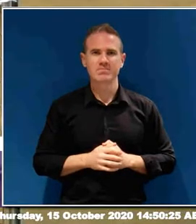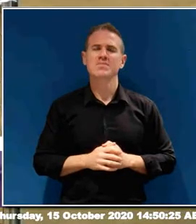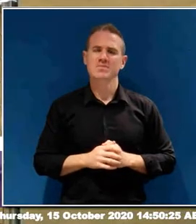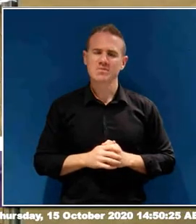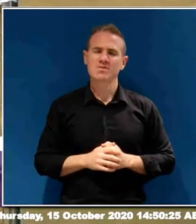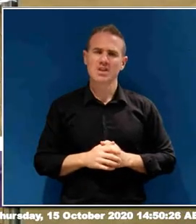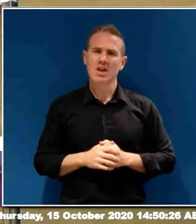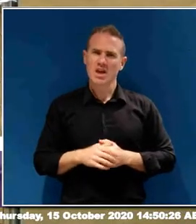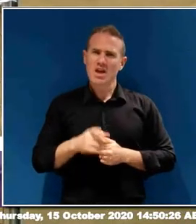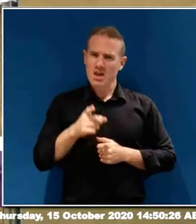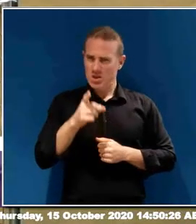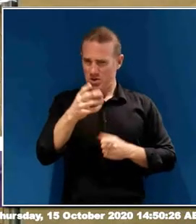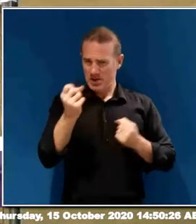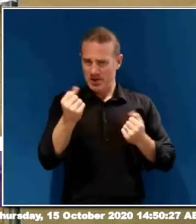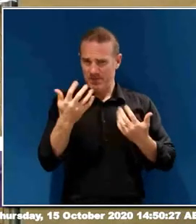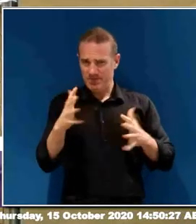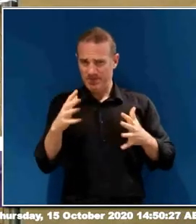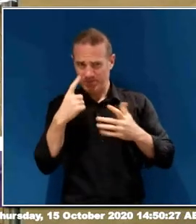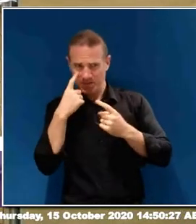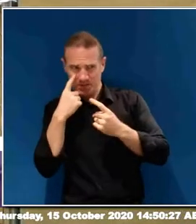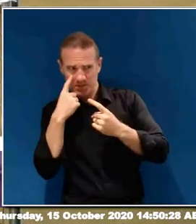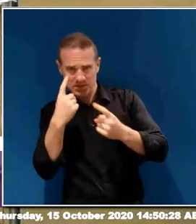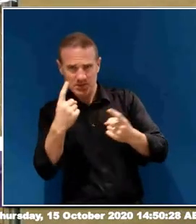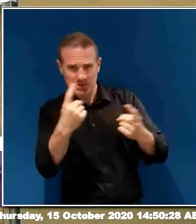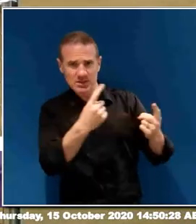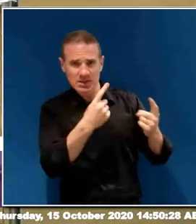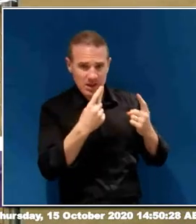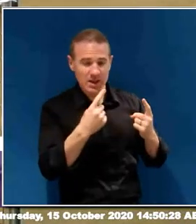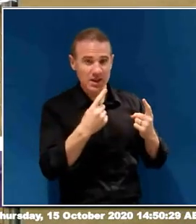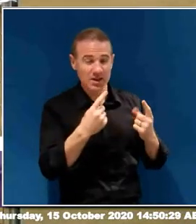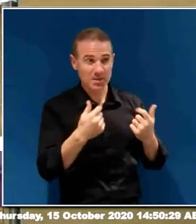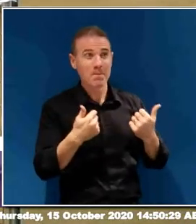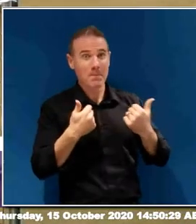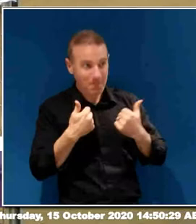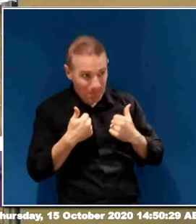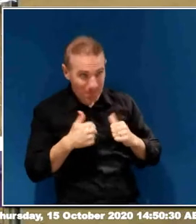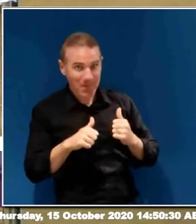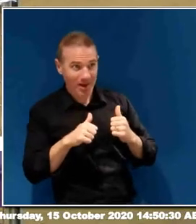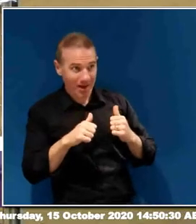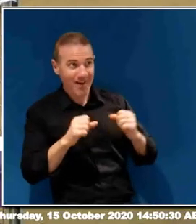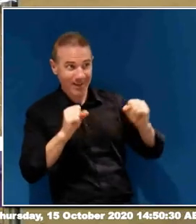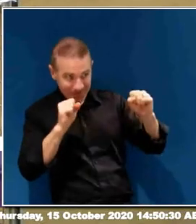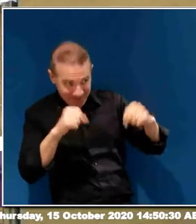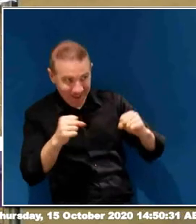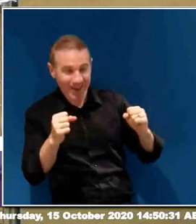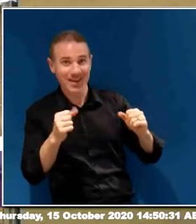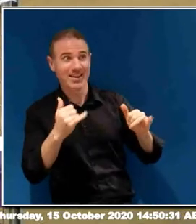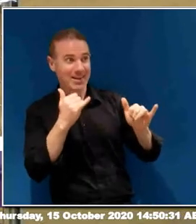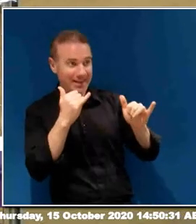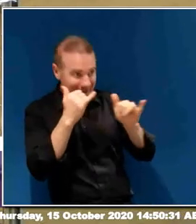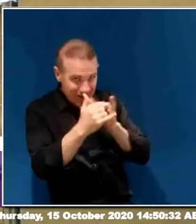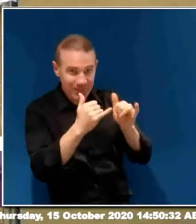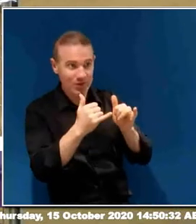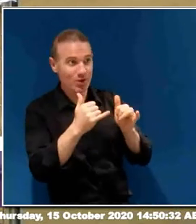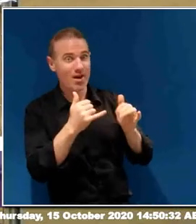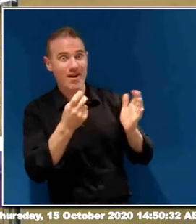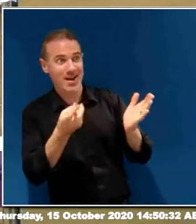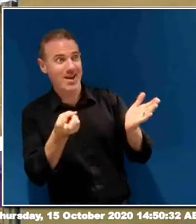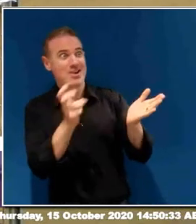through those steps, getting a child re-enrolled, but still conditions being placed on enrolment?